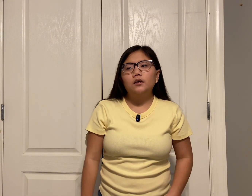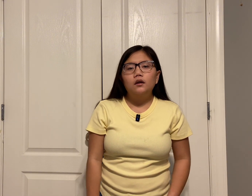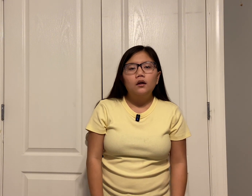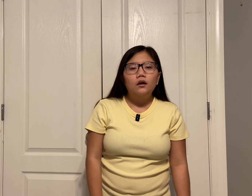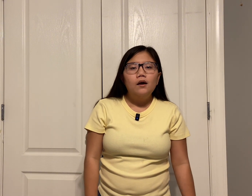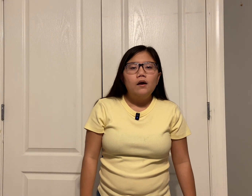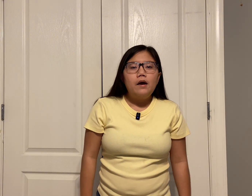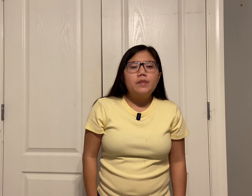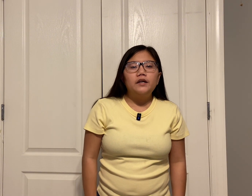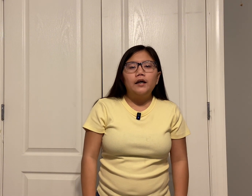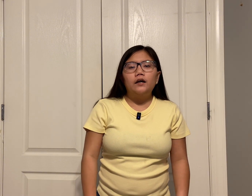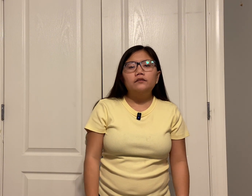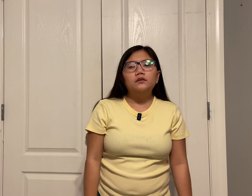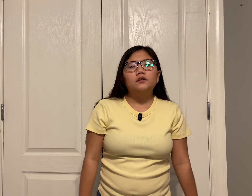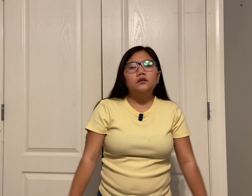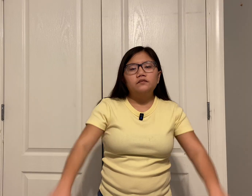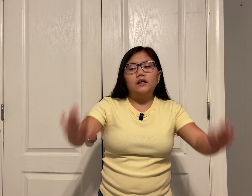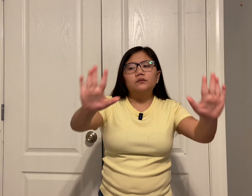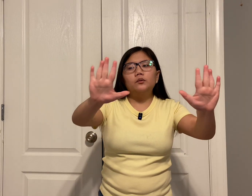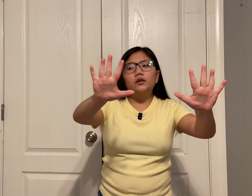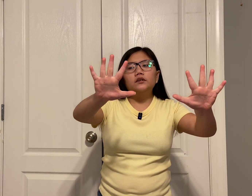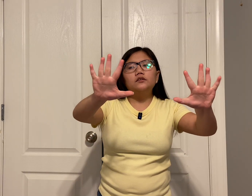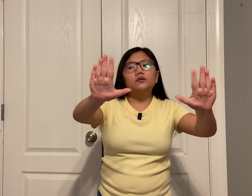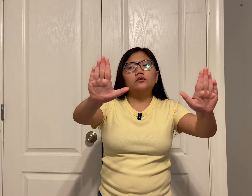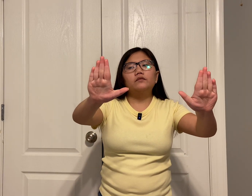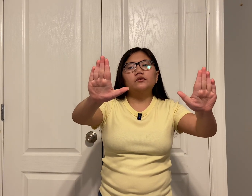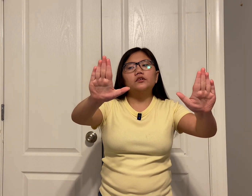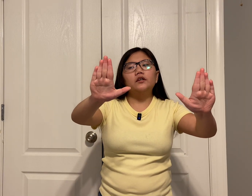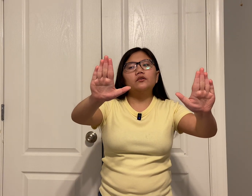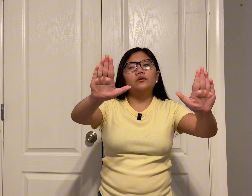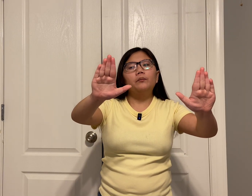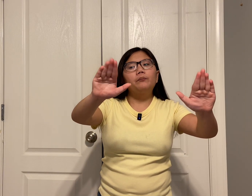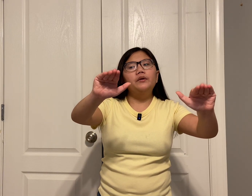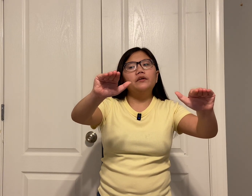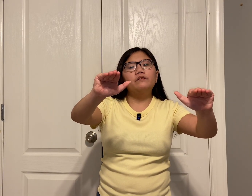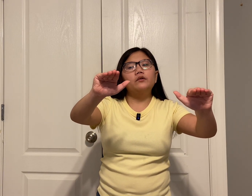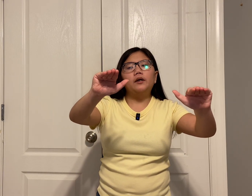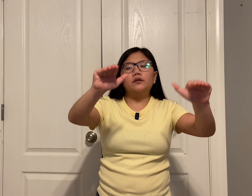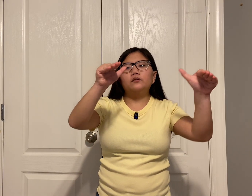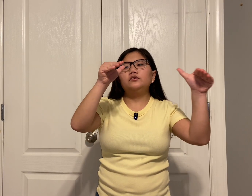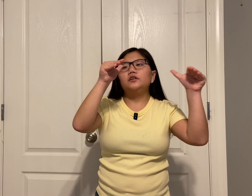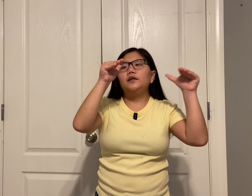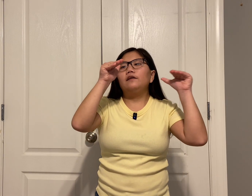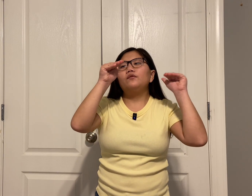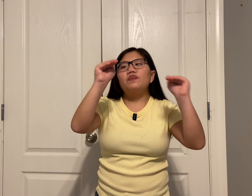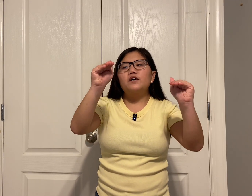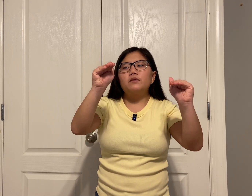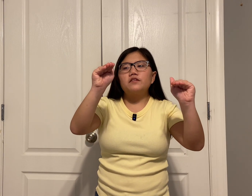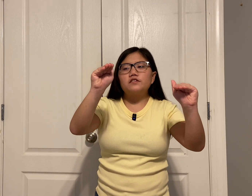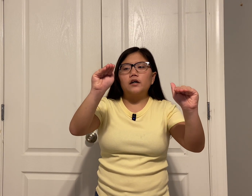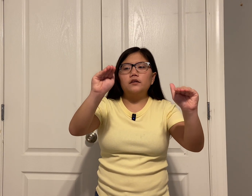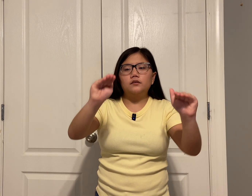And then have, five on both hands, close all fingers together. Bend at the very back knuckles and your thumb on the side.